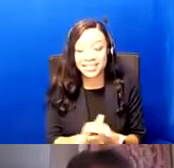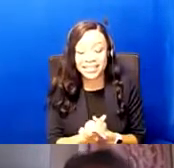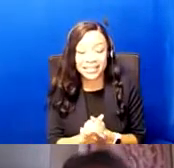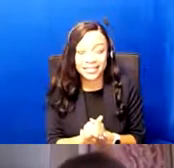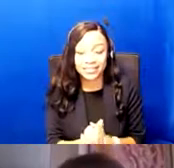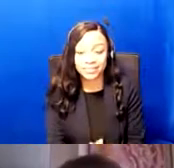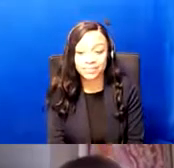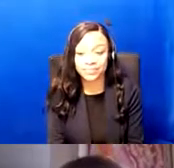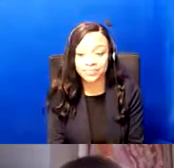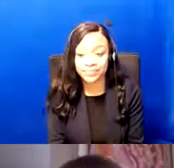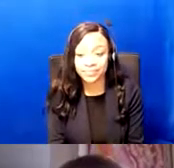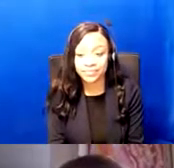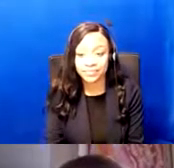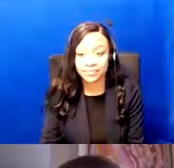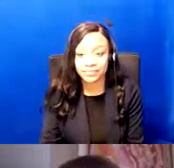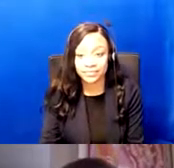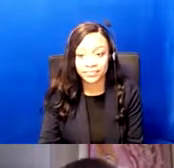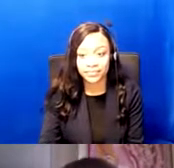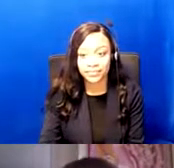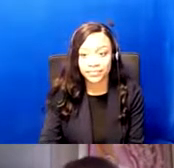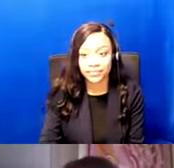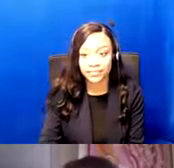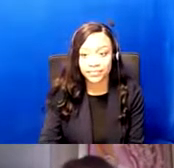dimensions of how we work and want to be together.